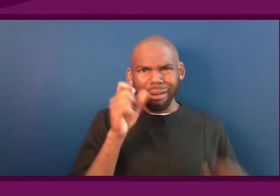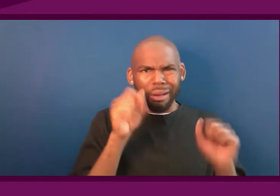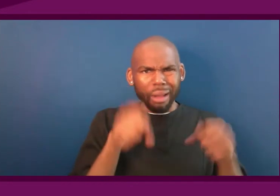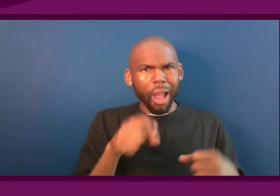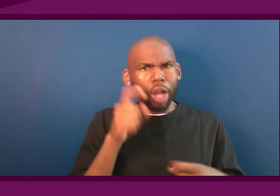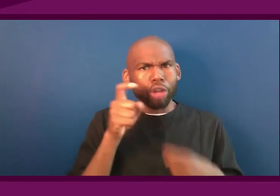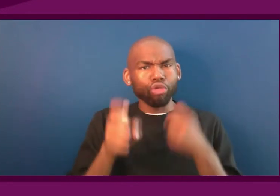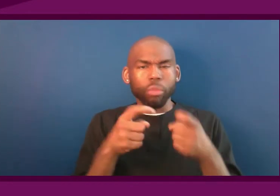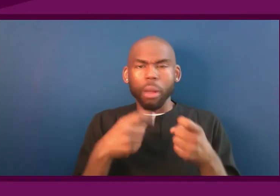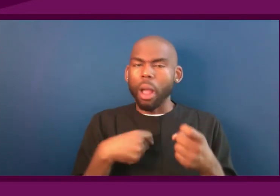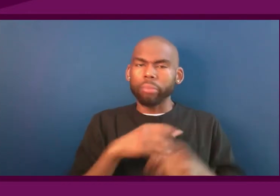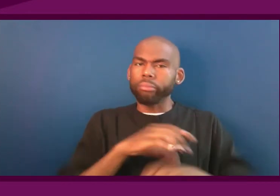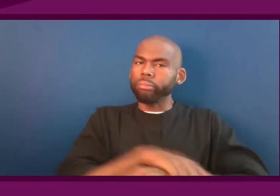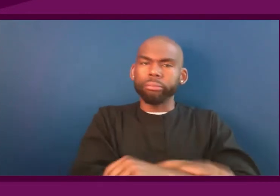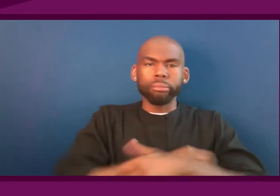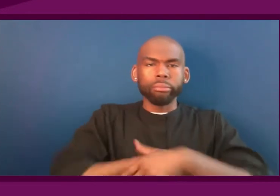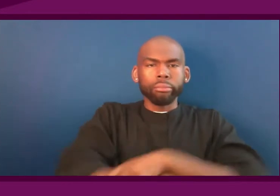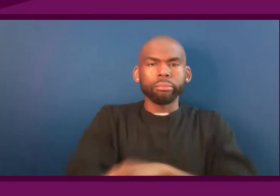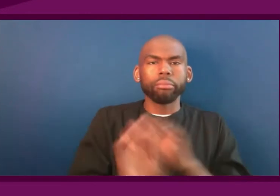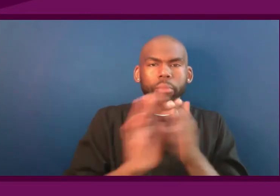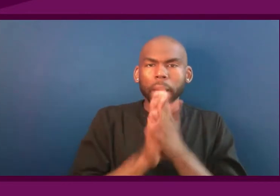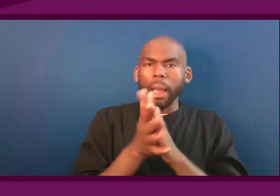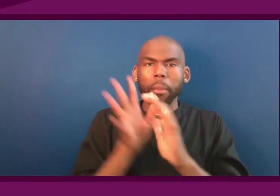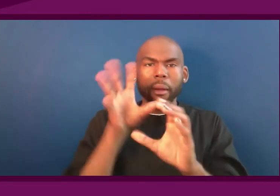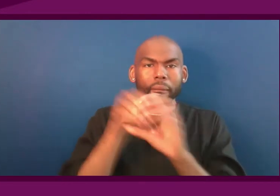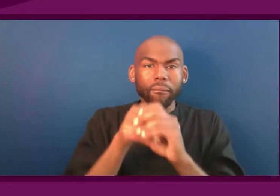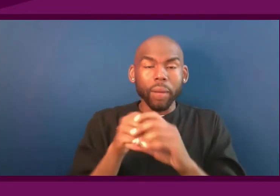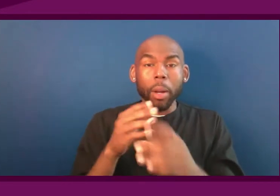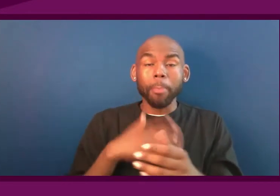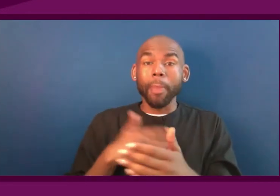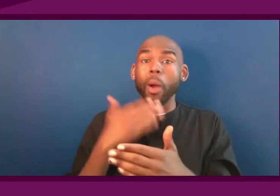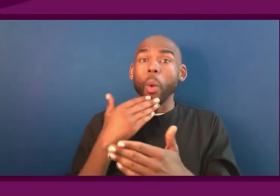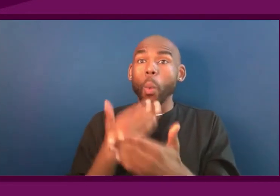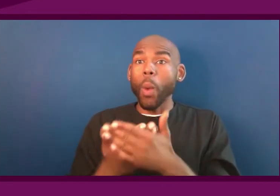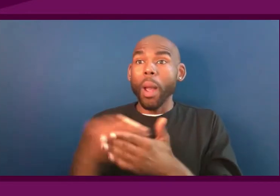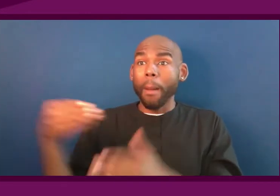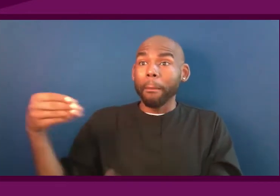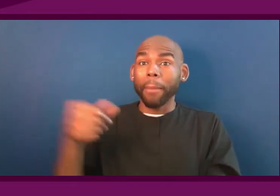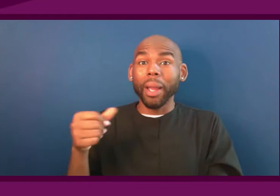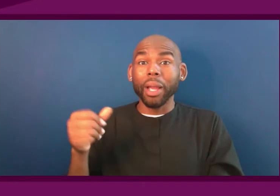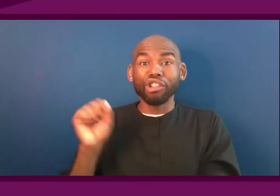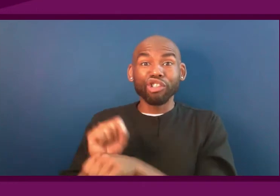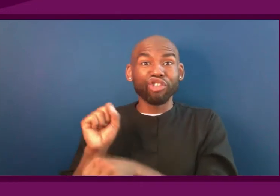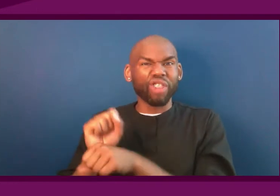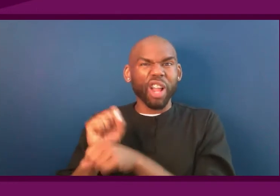a technology company focused on accessibility, but I didn't want to be a, for a nonprofit. I wanted